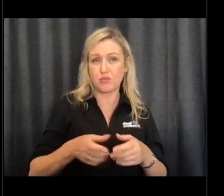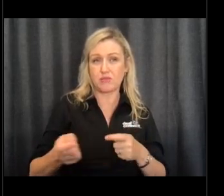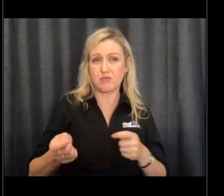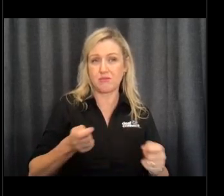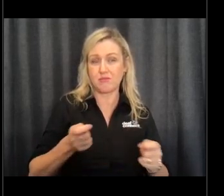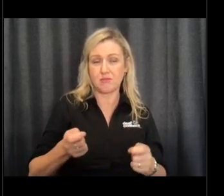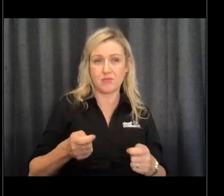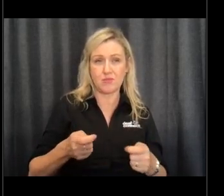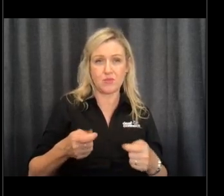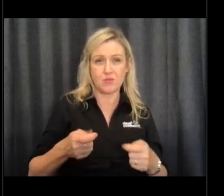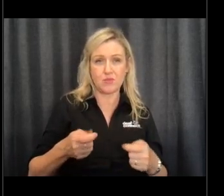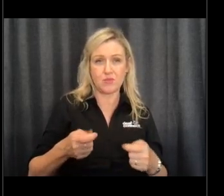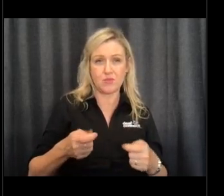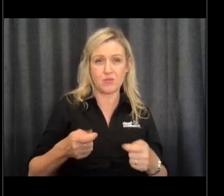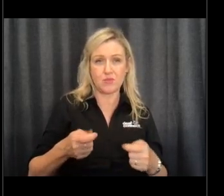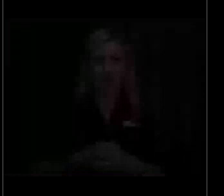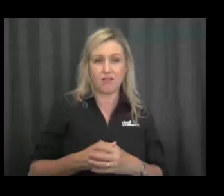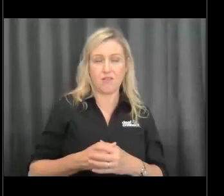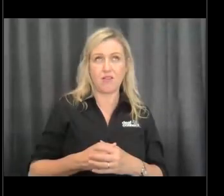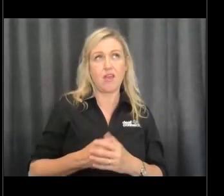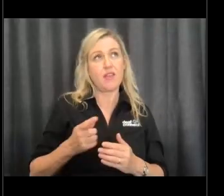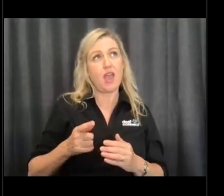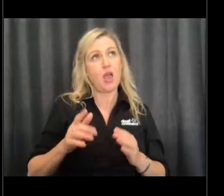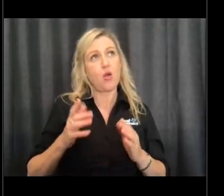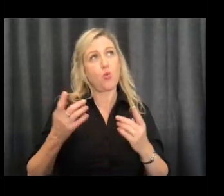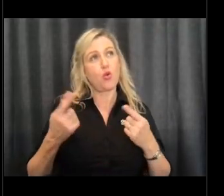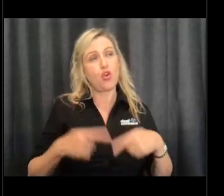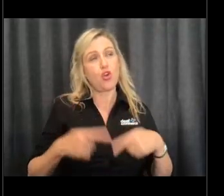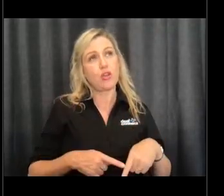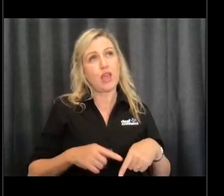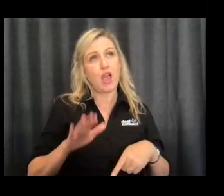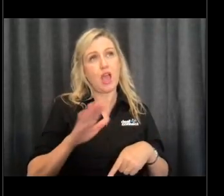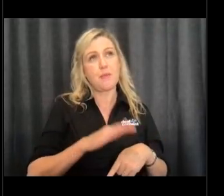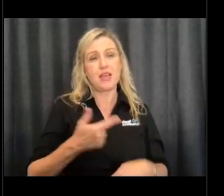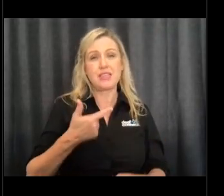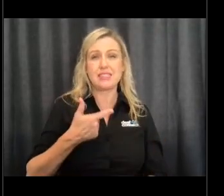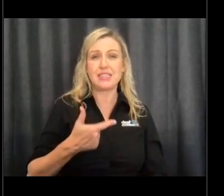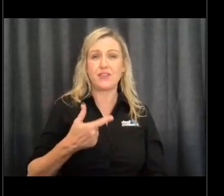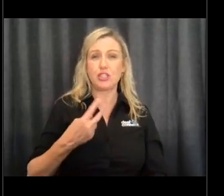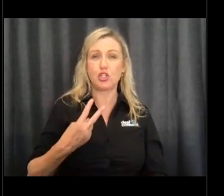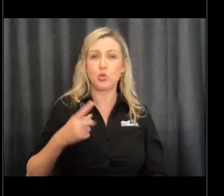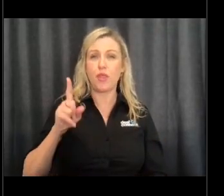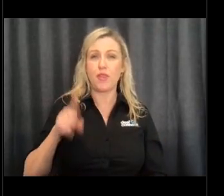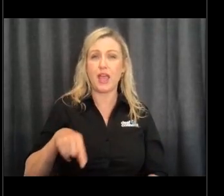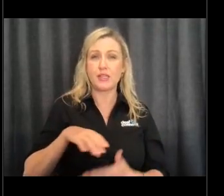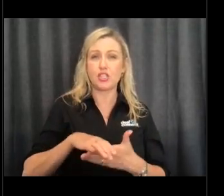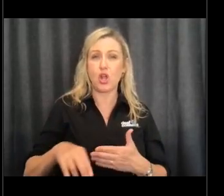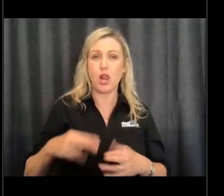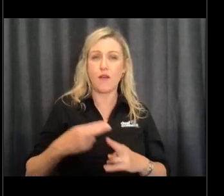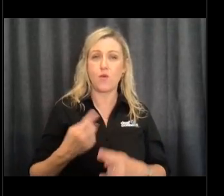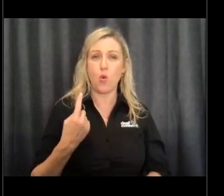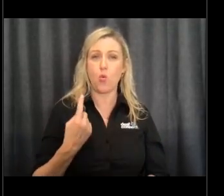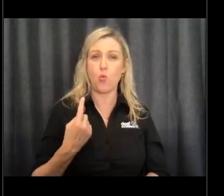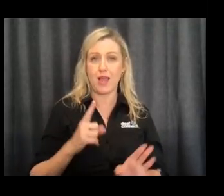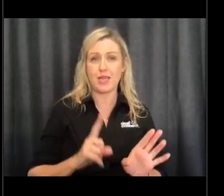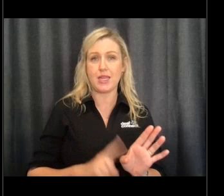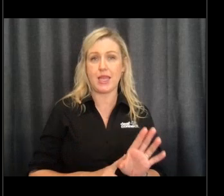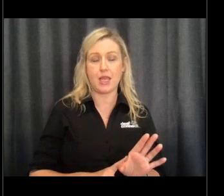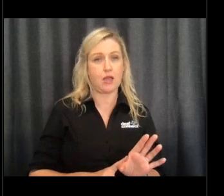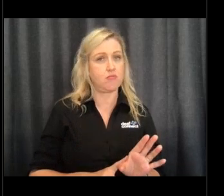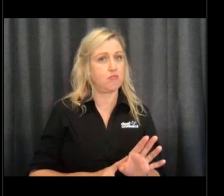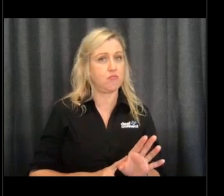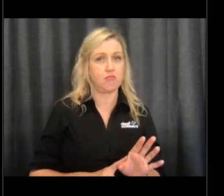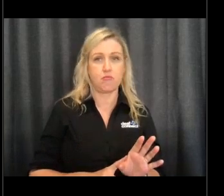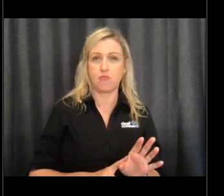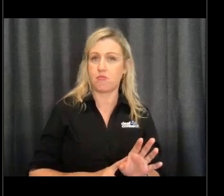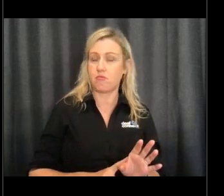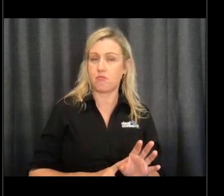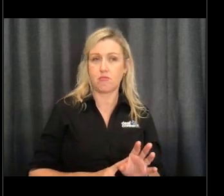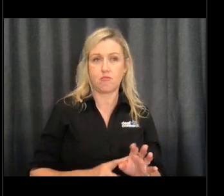My quick maths says that's about $72,000 a year which is a lot more than a lot of people's